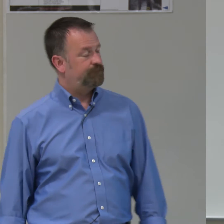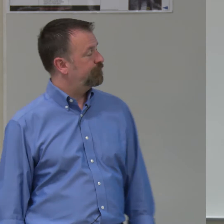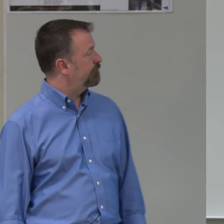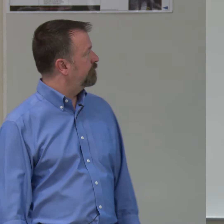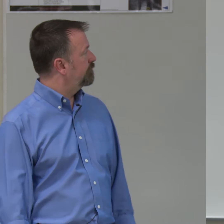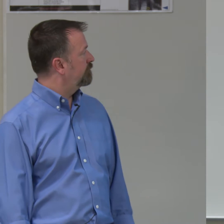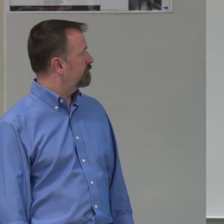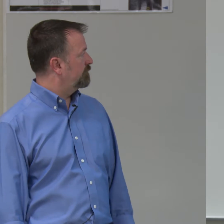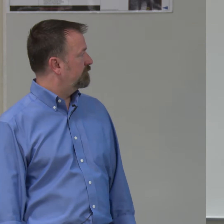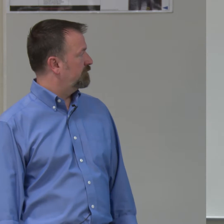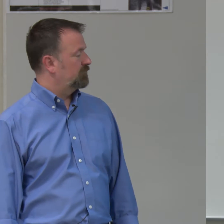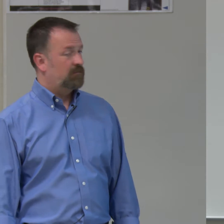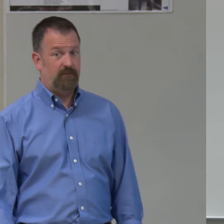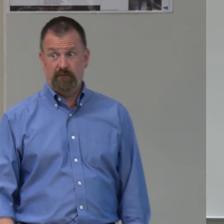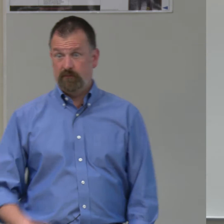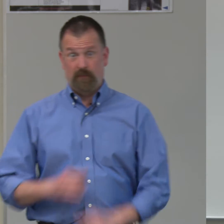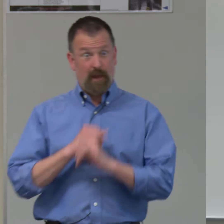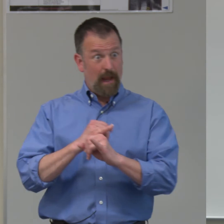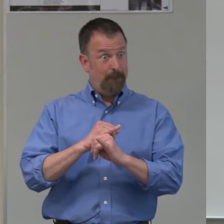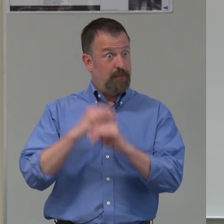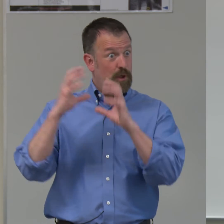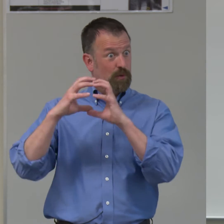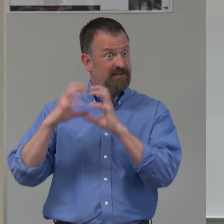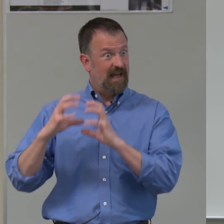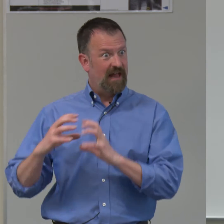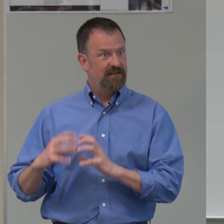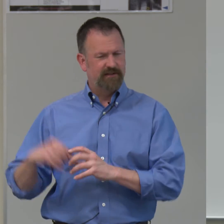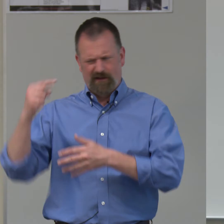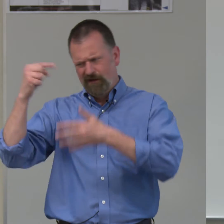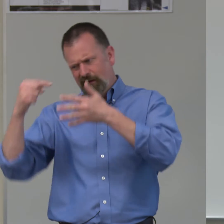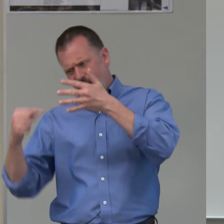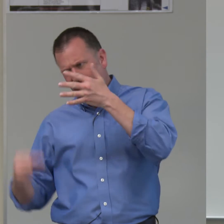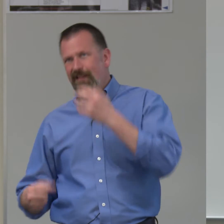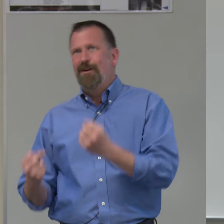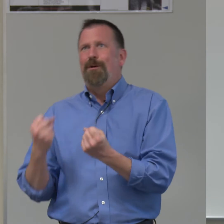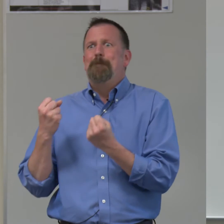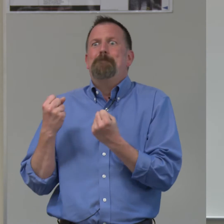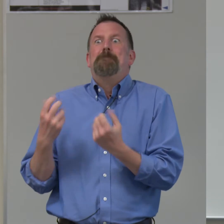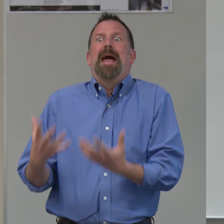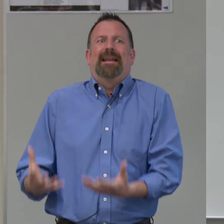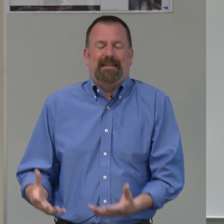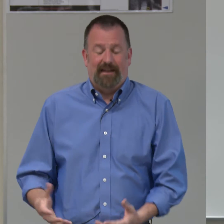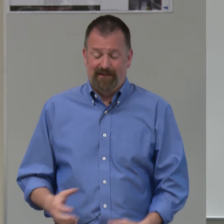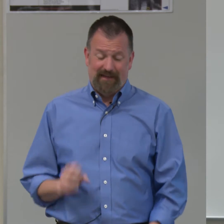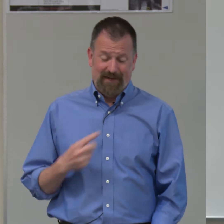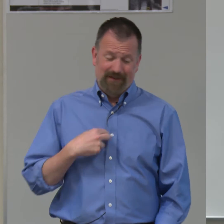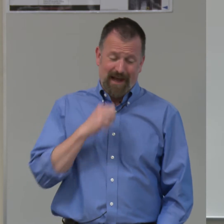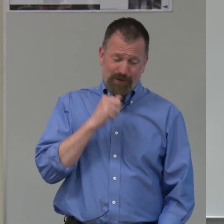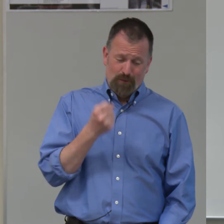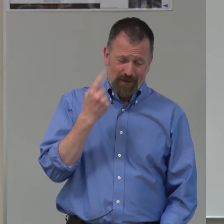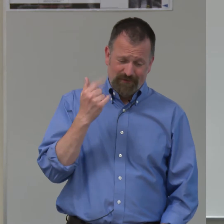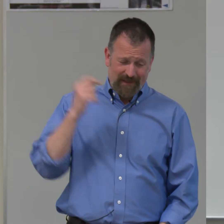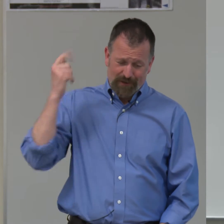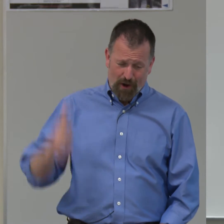Now, there are a lot of different kinds of immune cells. I won't go into all of that because even I don't understand it all,